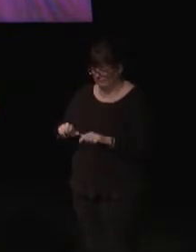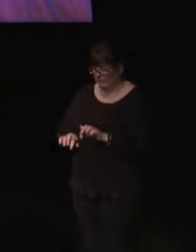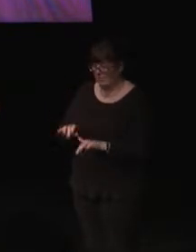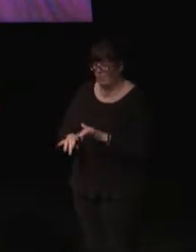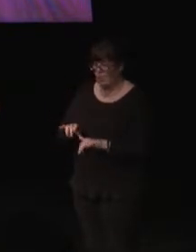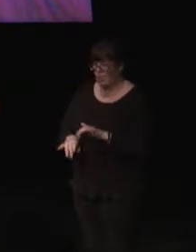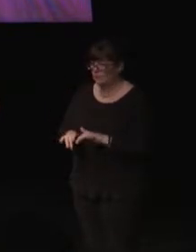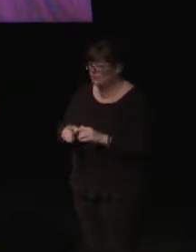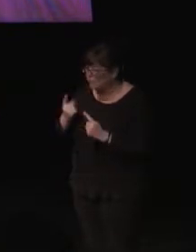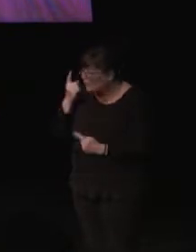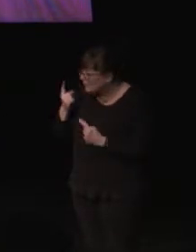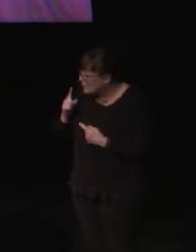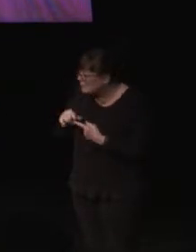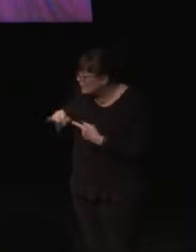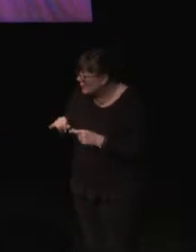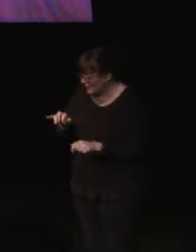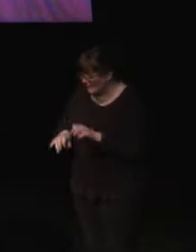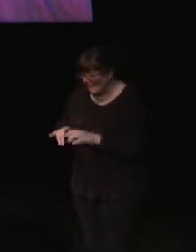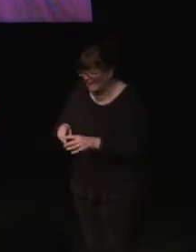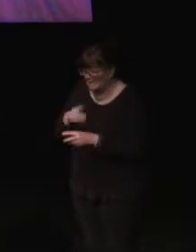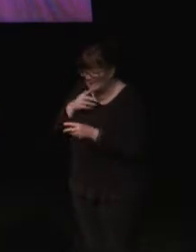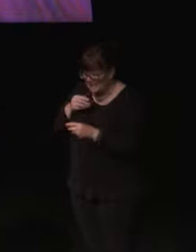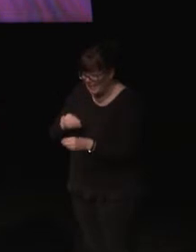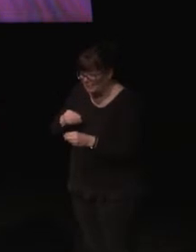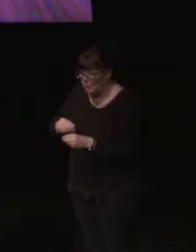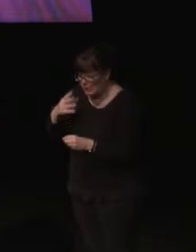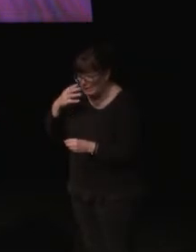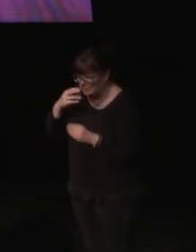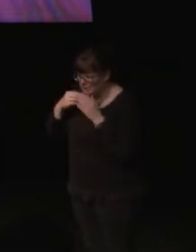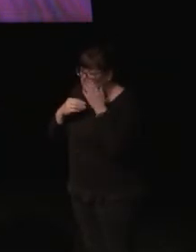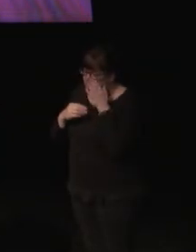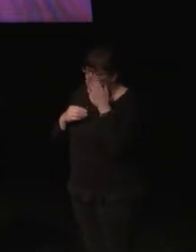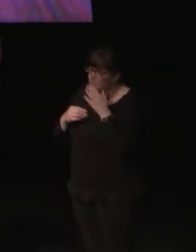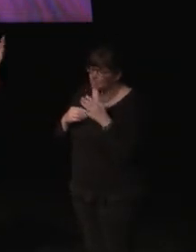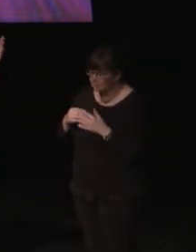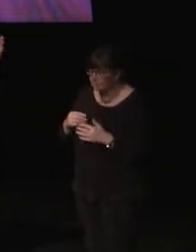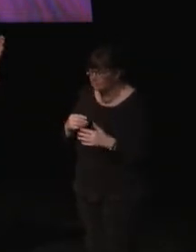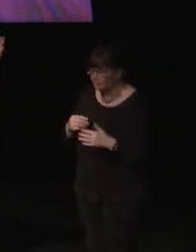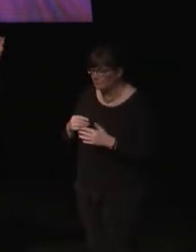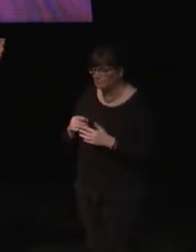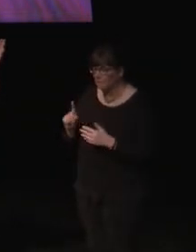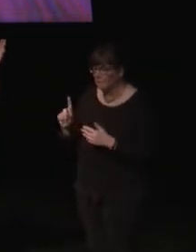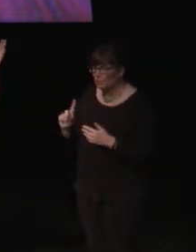specially if you have a text input experience, which we do recommend. Where does it go?